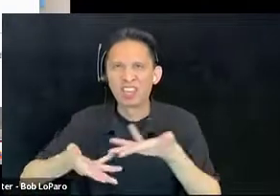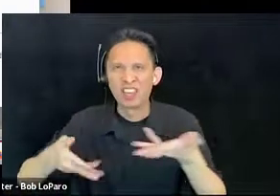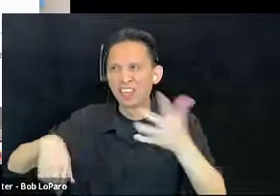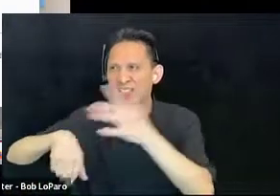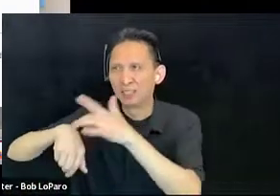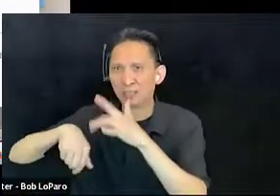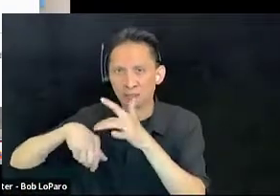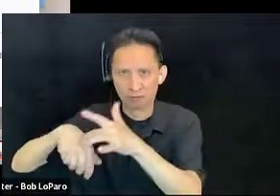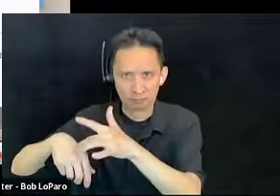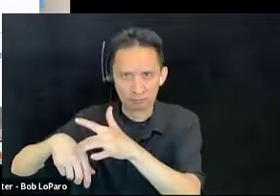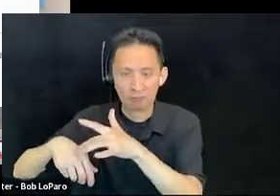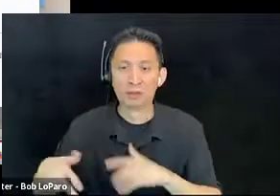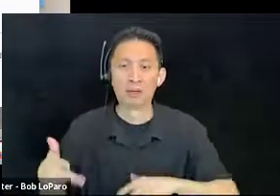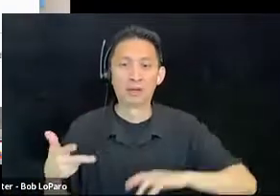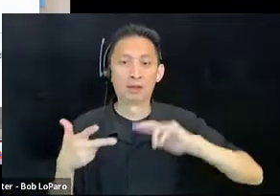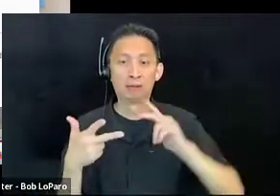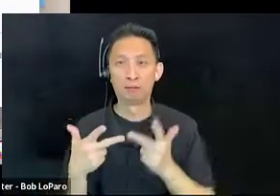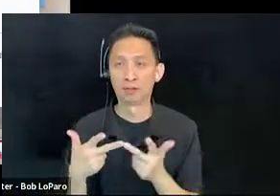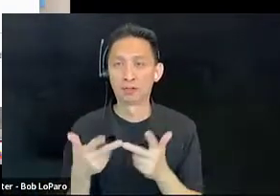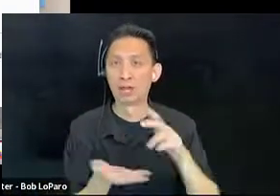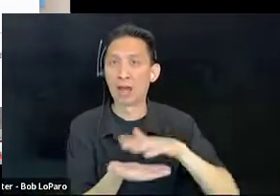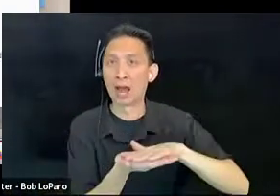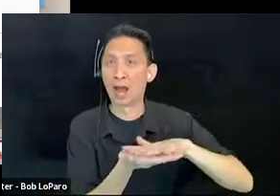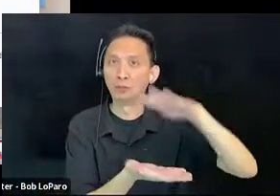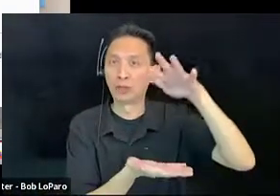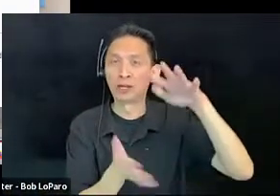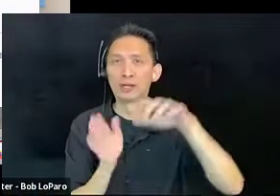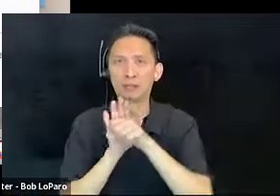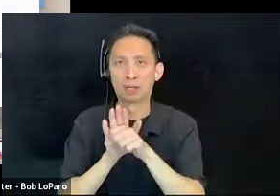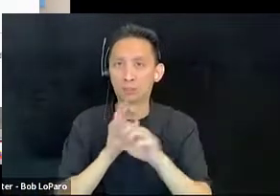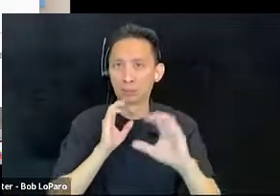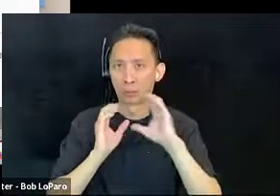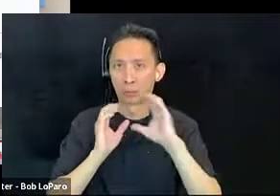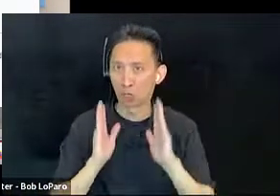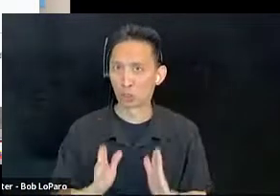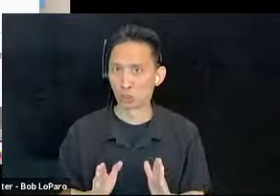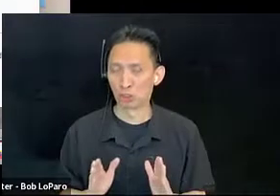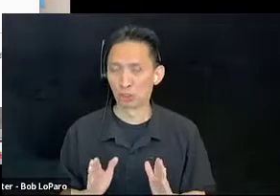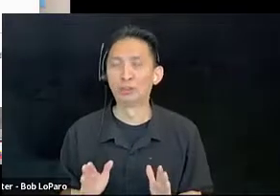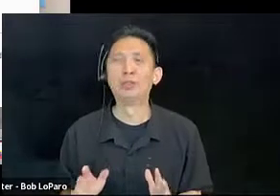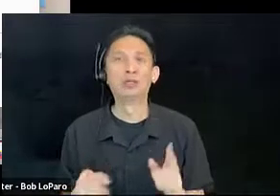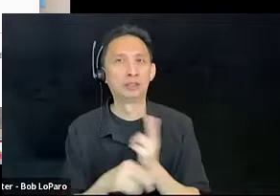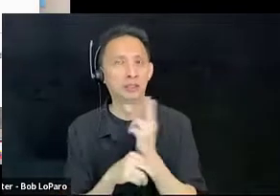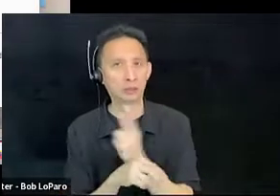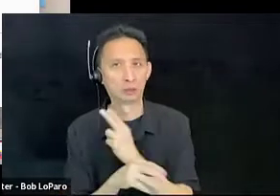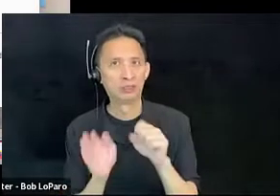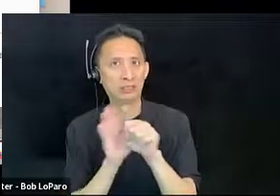the third category is abstract symbolic communicators who use symbols or words. Okay.